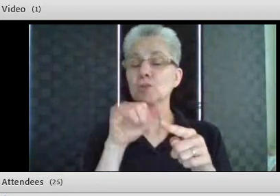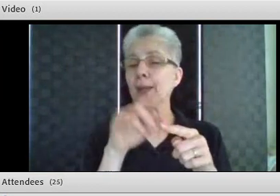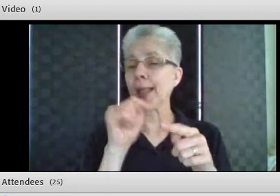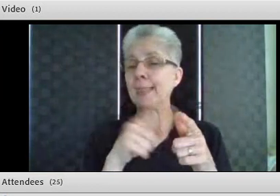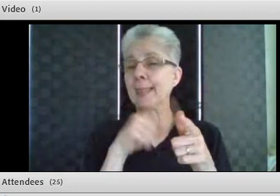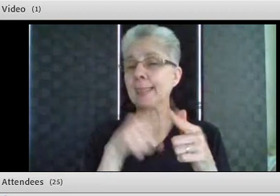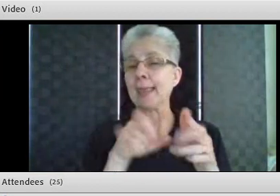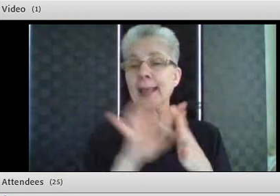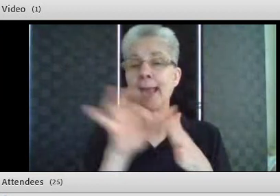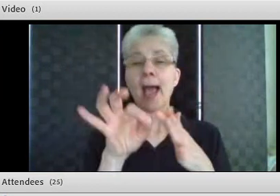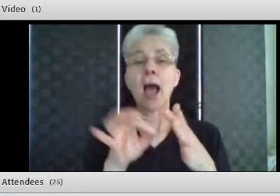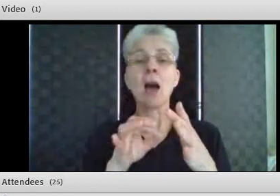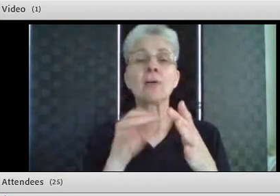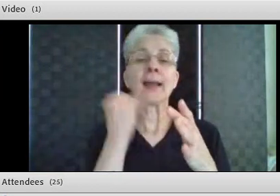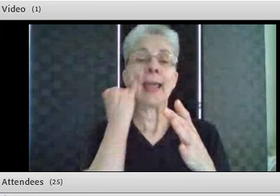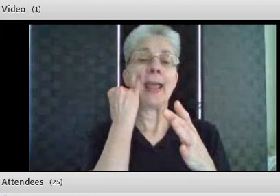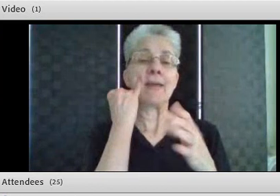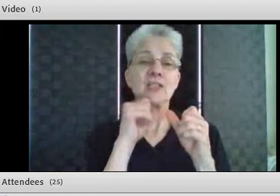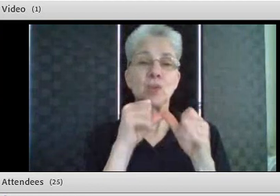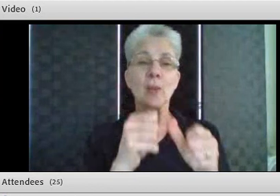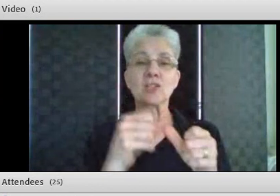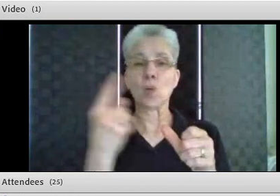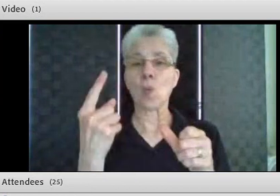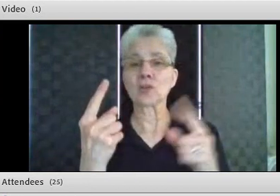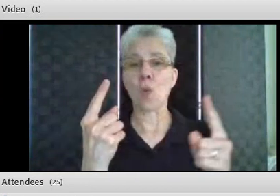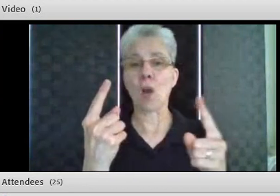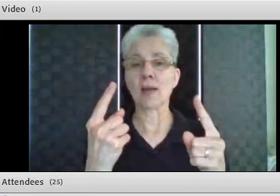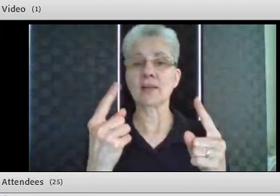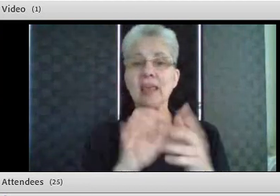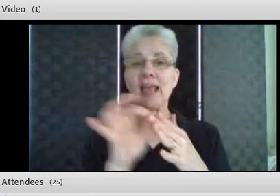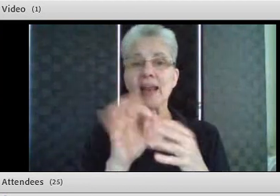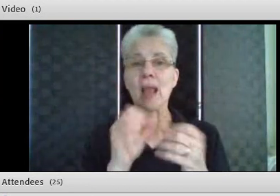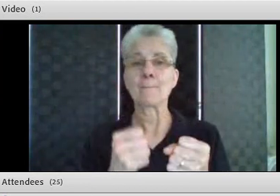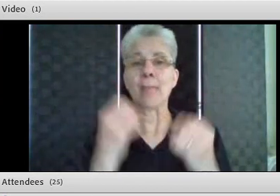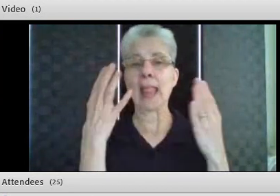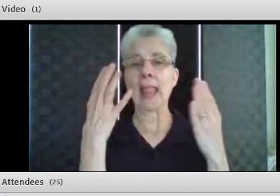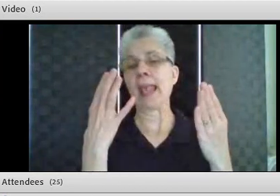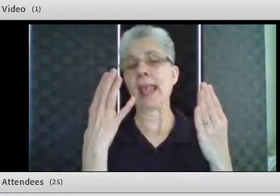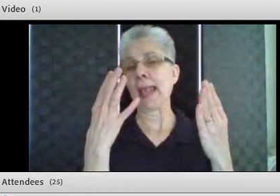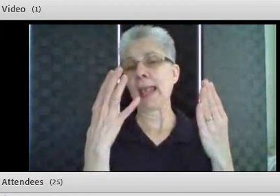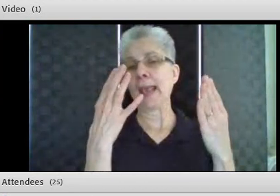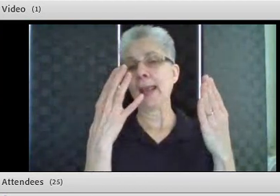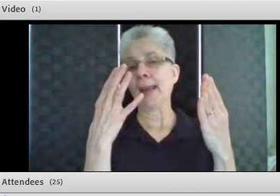You just -- You toss a rock, and then they jump onto it, and then they count out